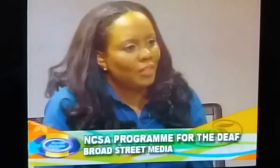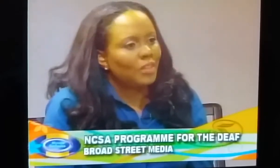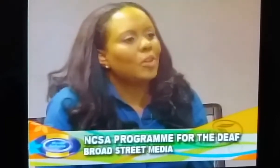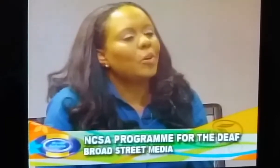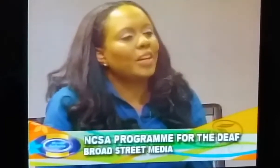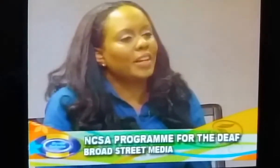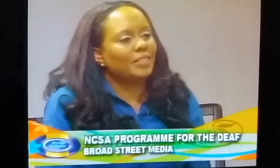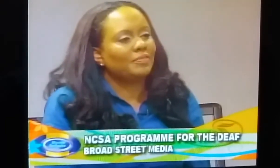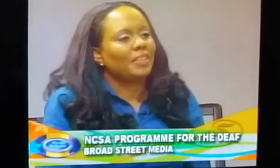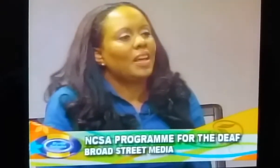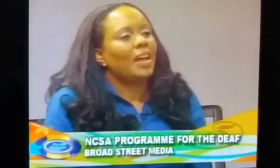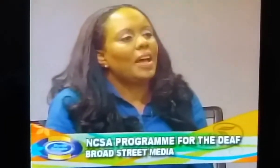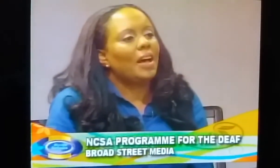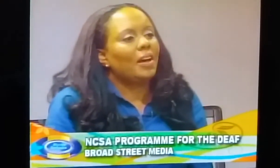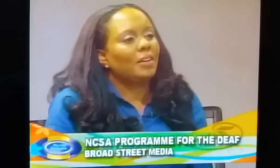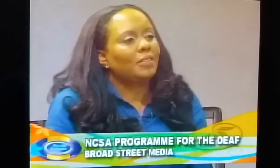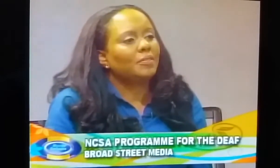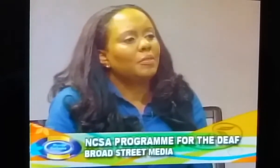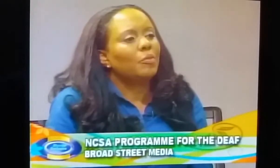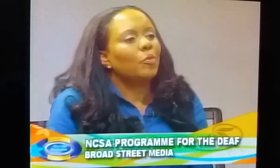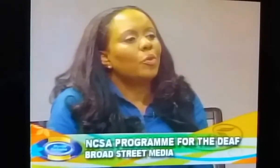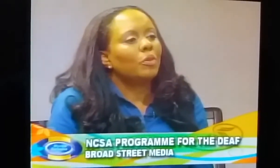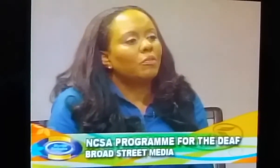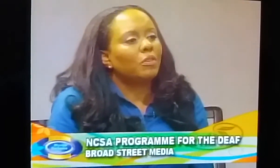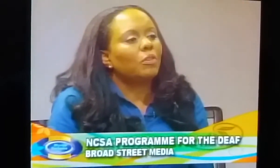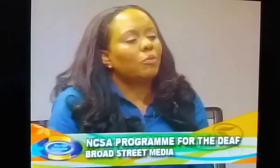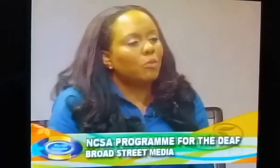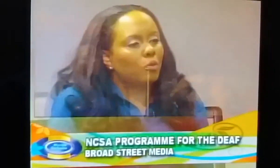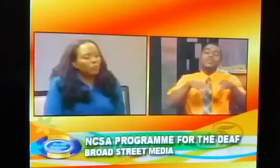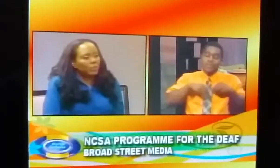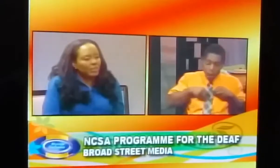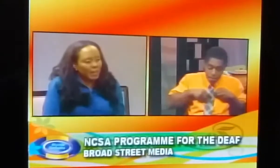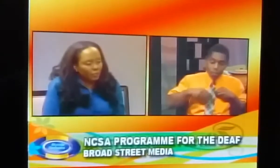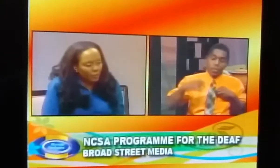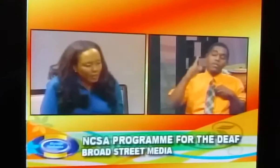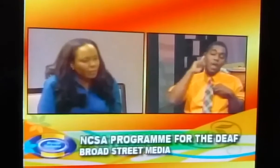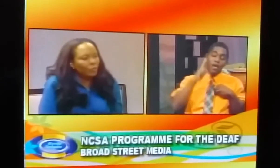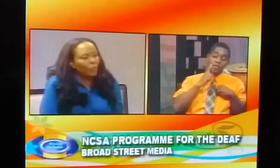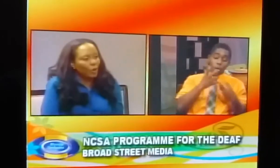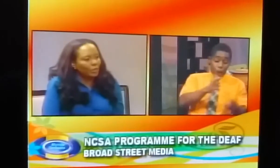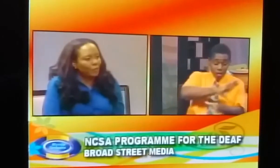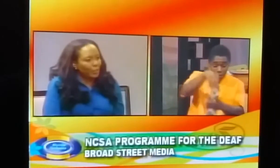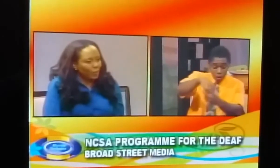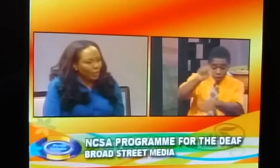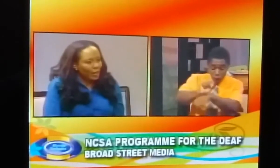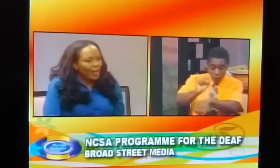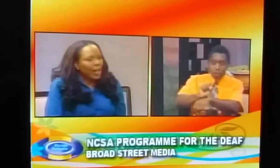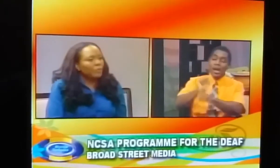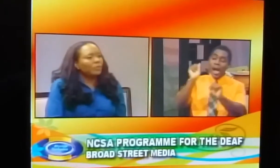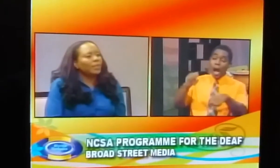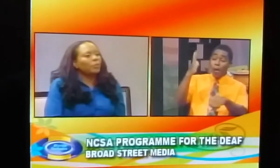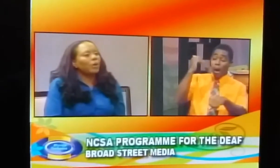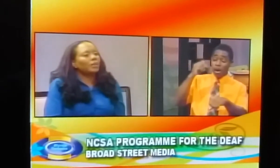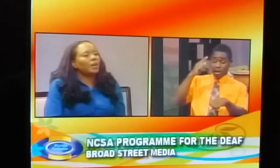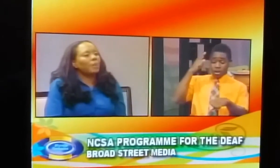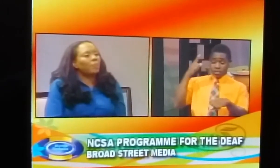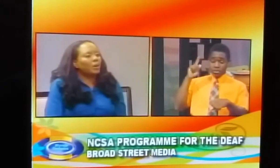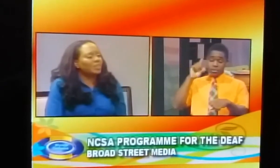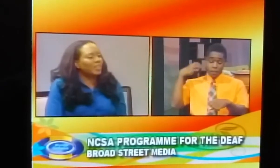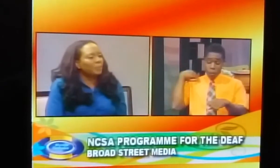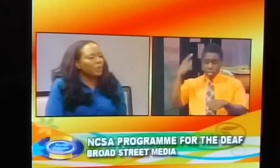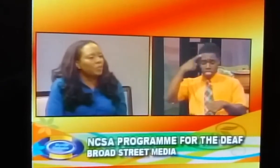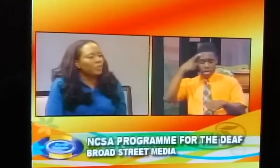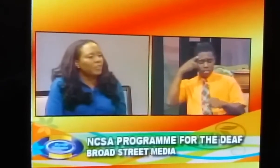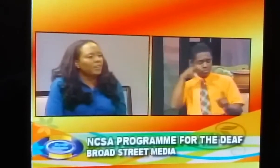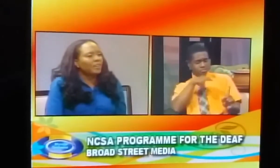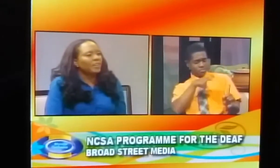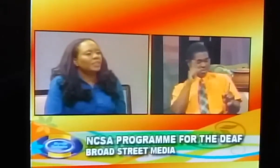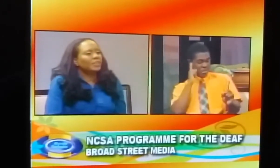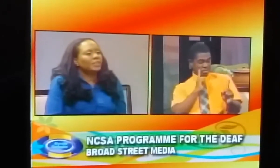okay this doesn't really want to find work I mean really want our bosses and employers out there to